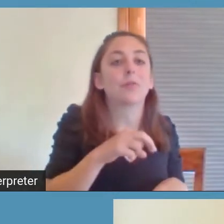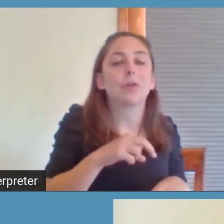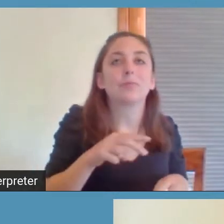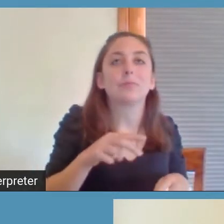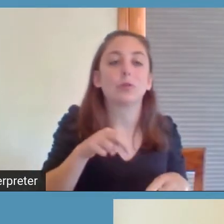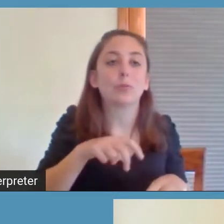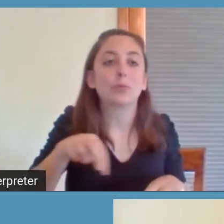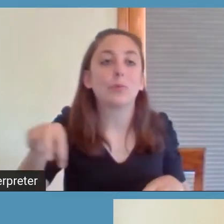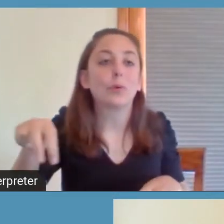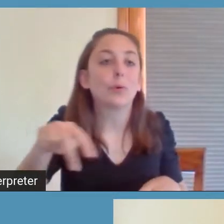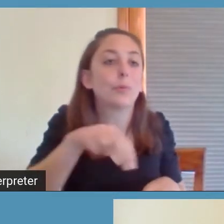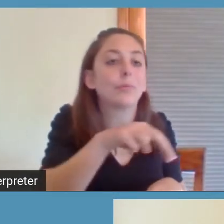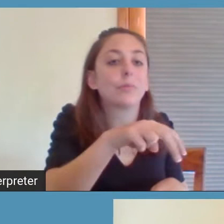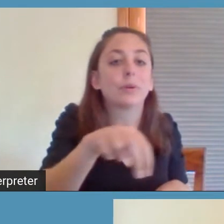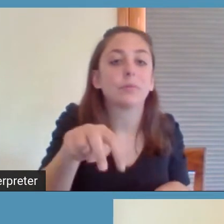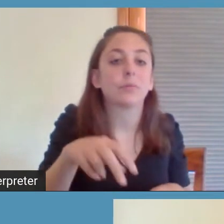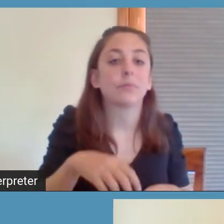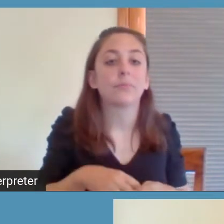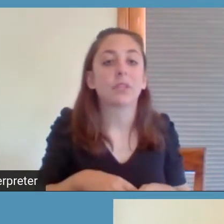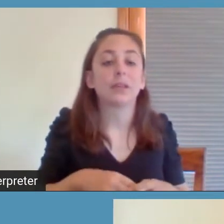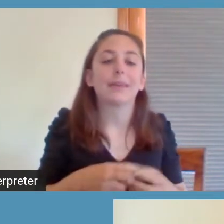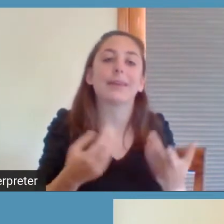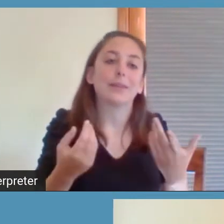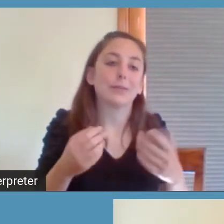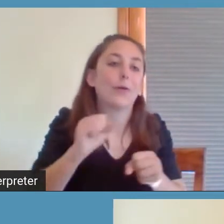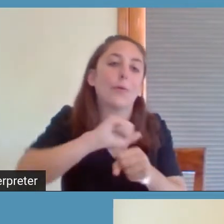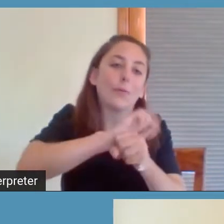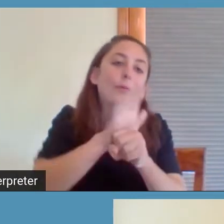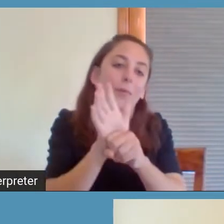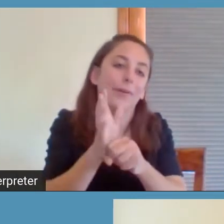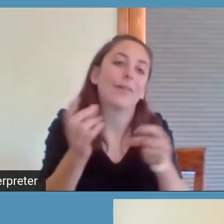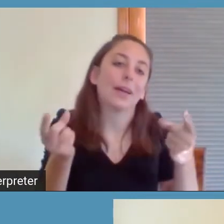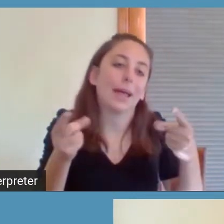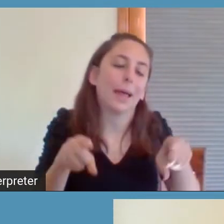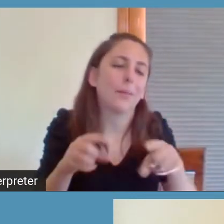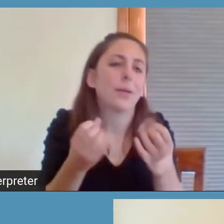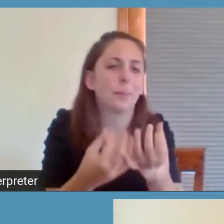um but during the pandemic it was important to have that because people can't do that